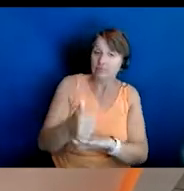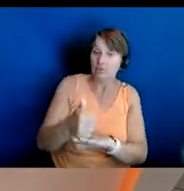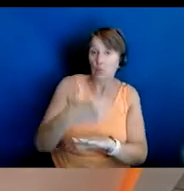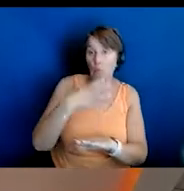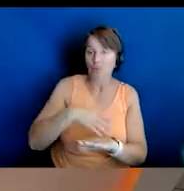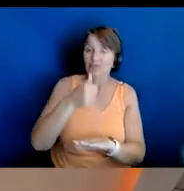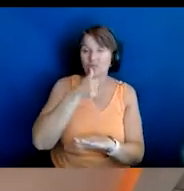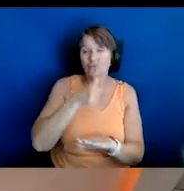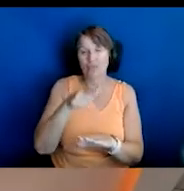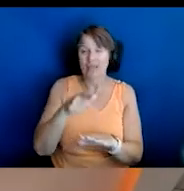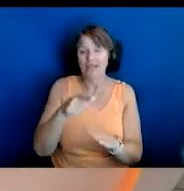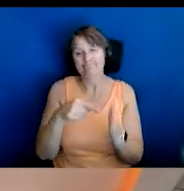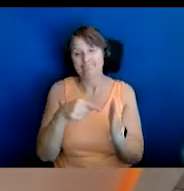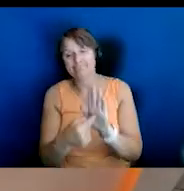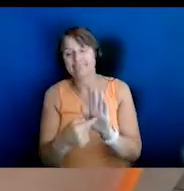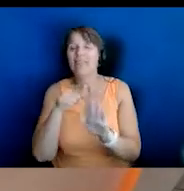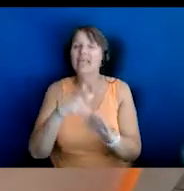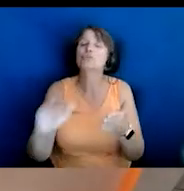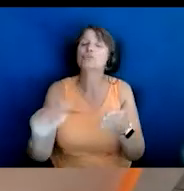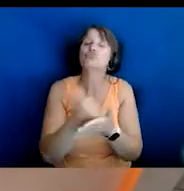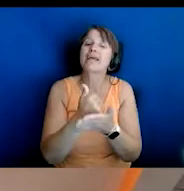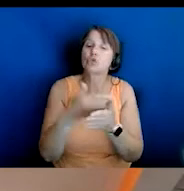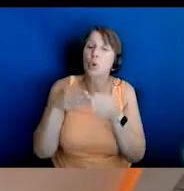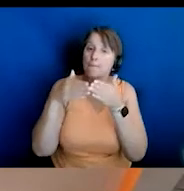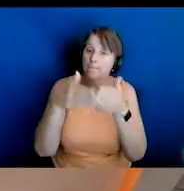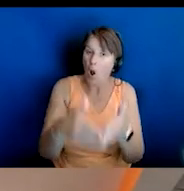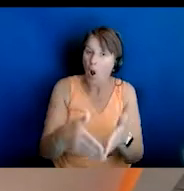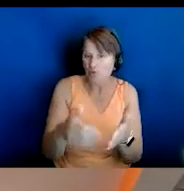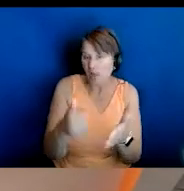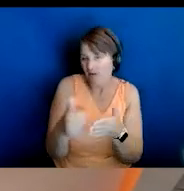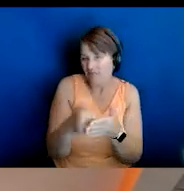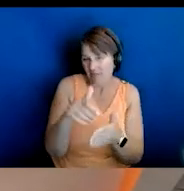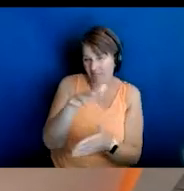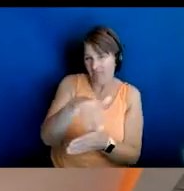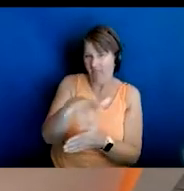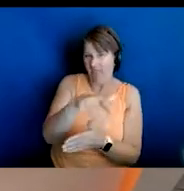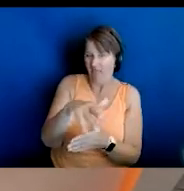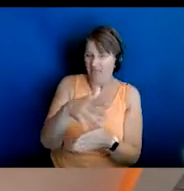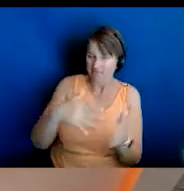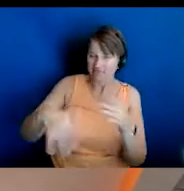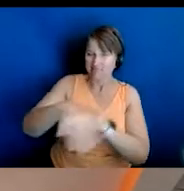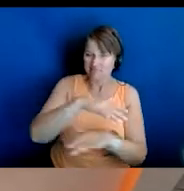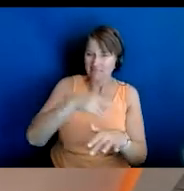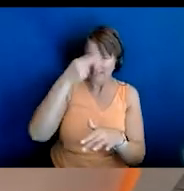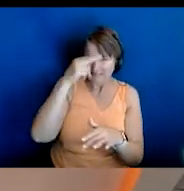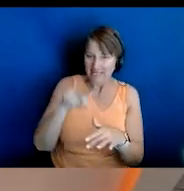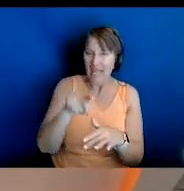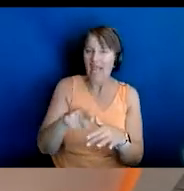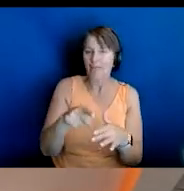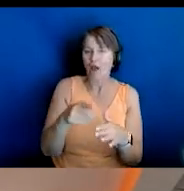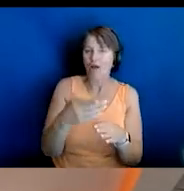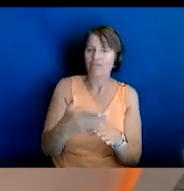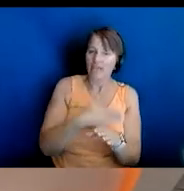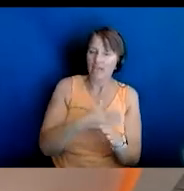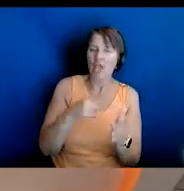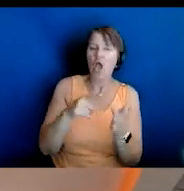This is a picture of a rescue boat that's quite often in the harbour, and also has the name of the former name of Oslo, which is Kristiania.